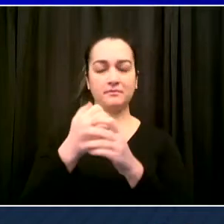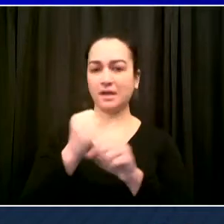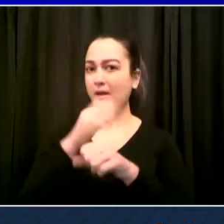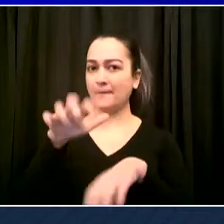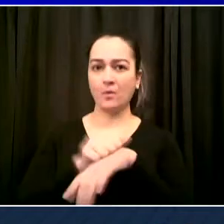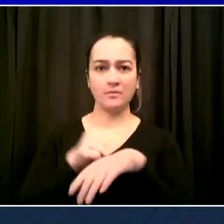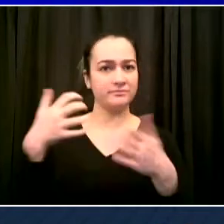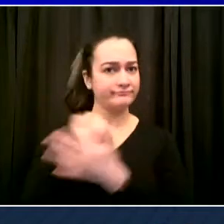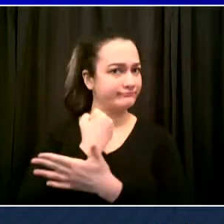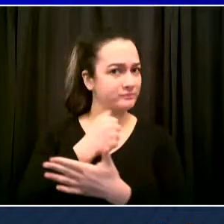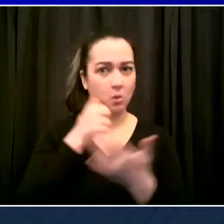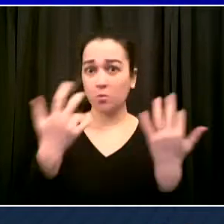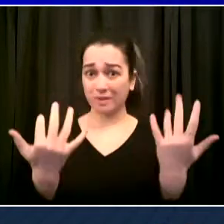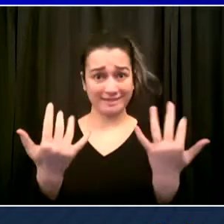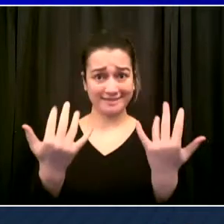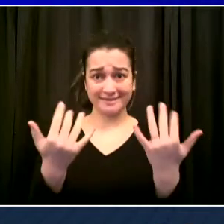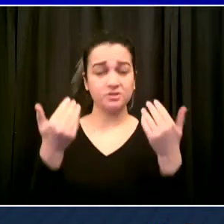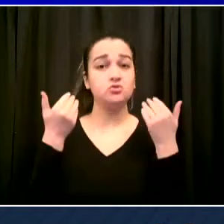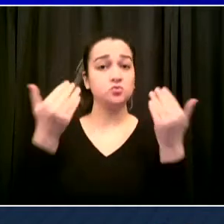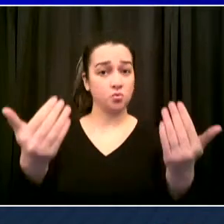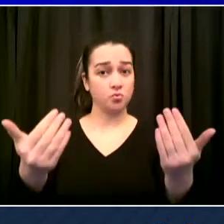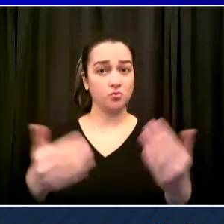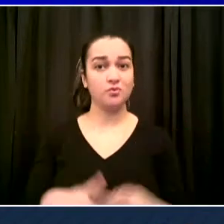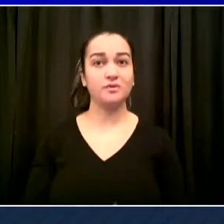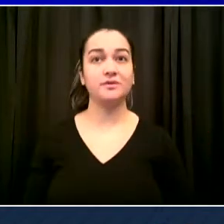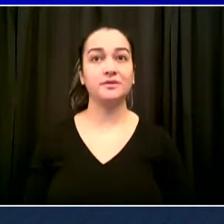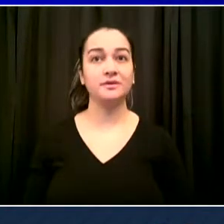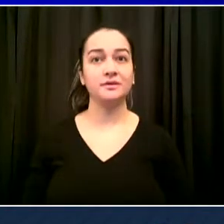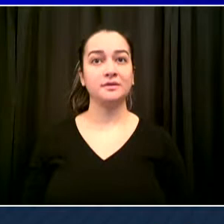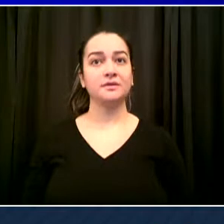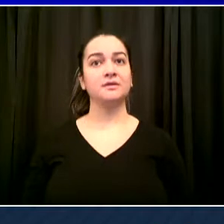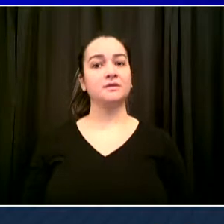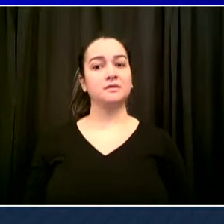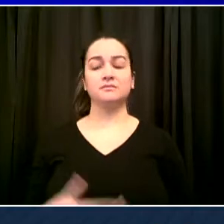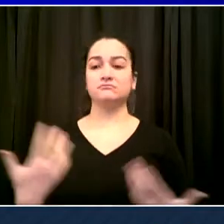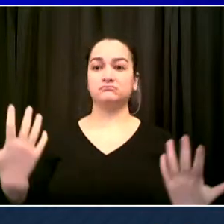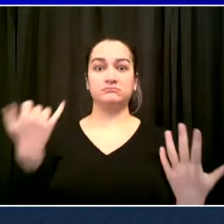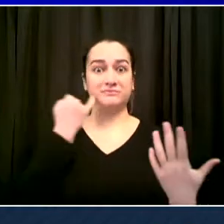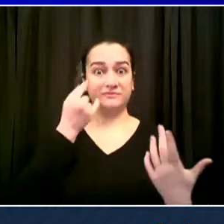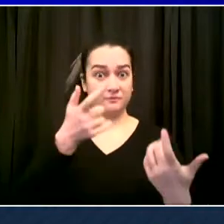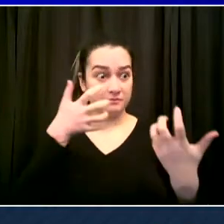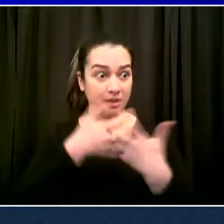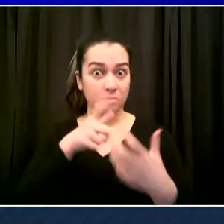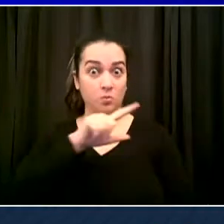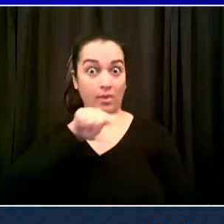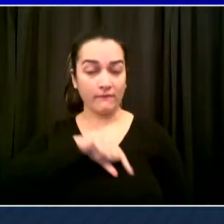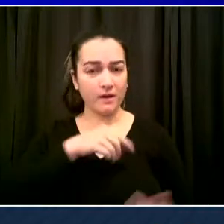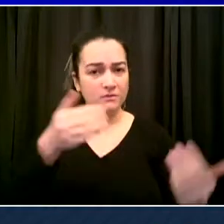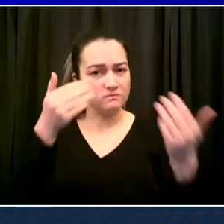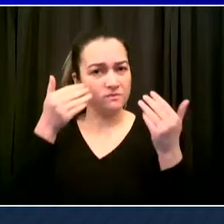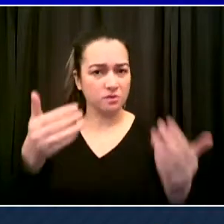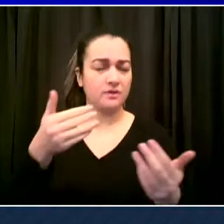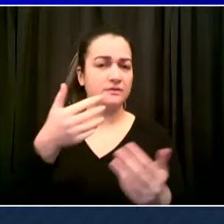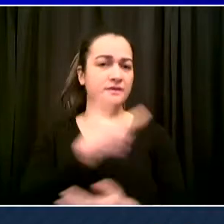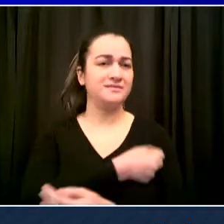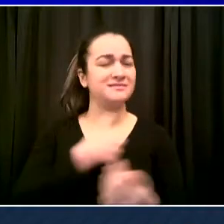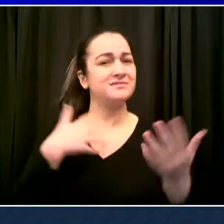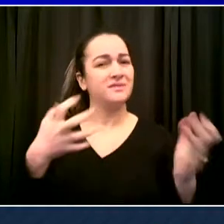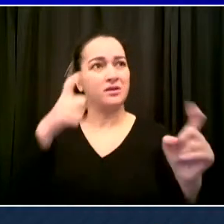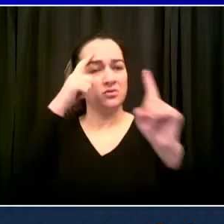NYC.GOV/VAX4 WE KNOW WE HAVE THE